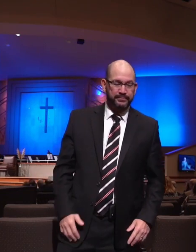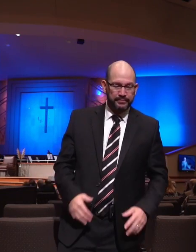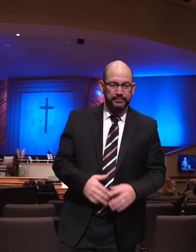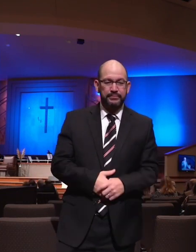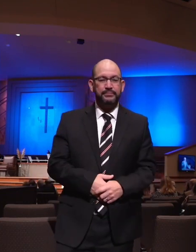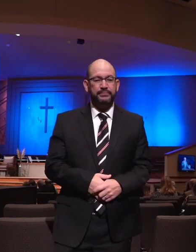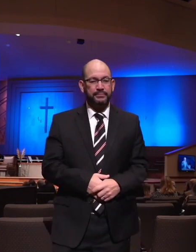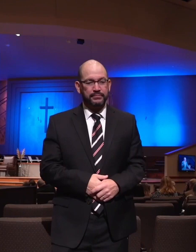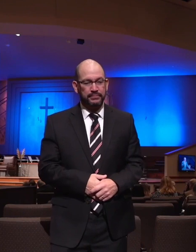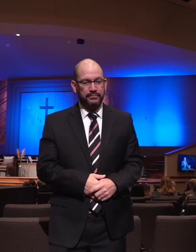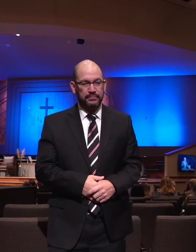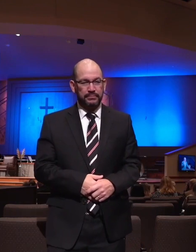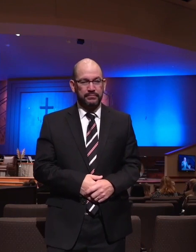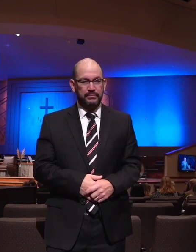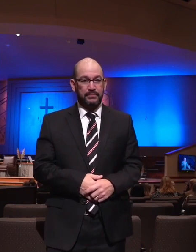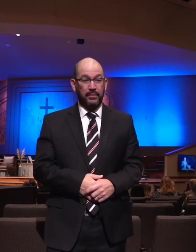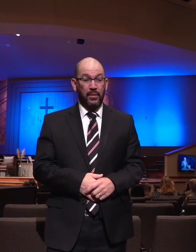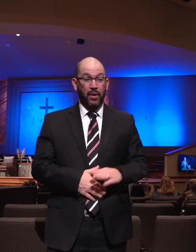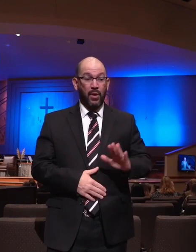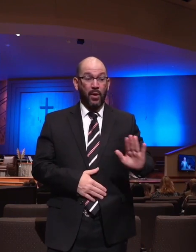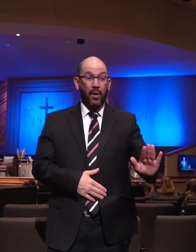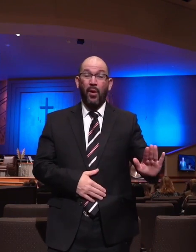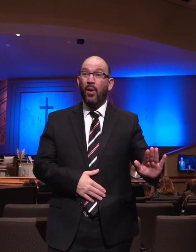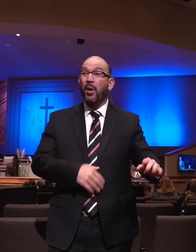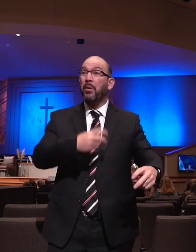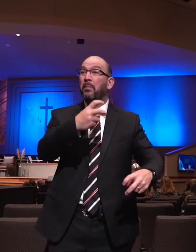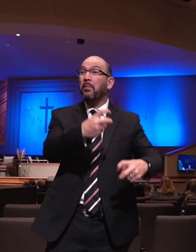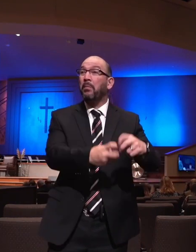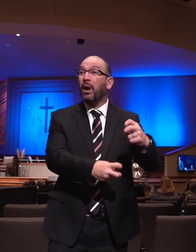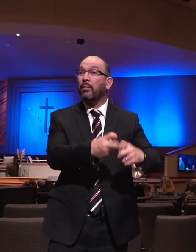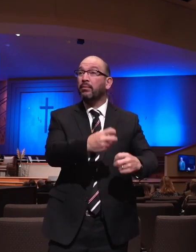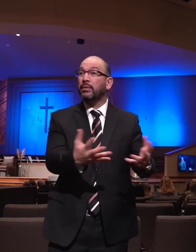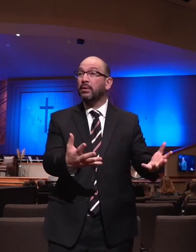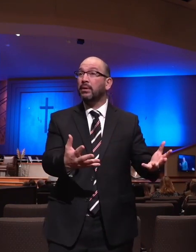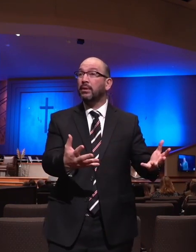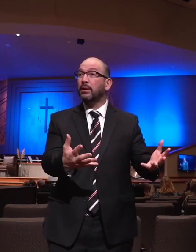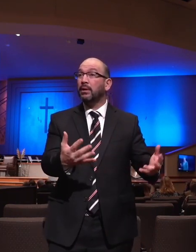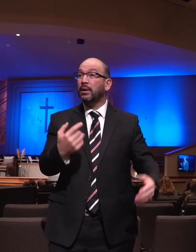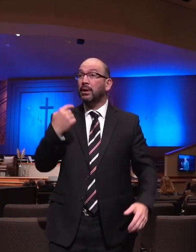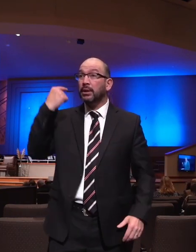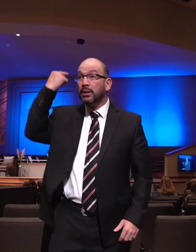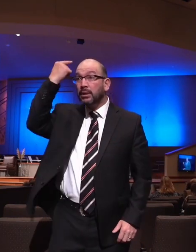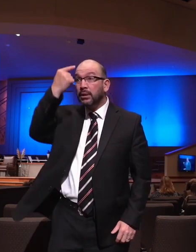obstacle of her hurts everybody stop for just a moment